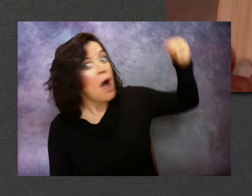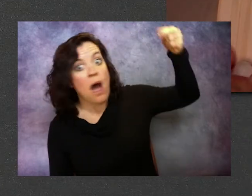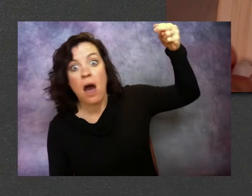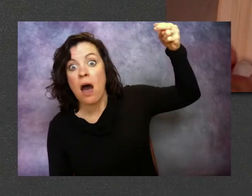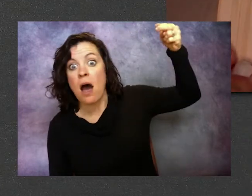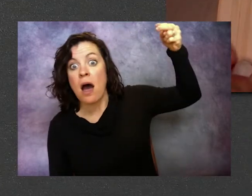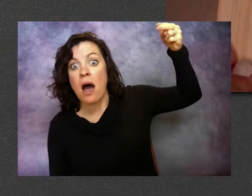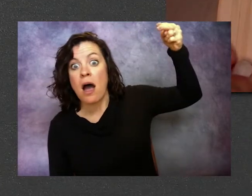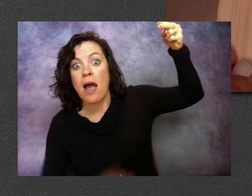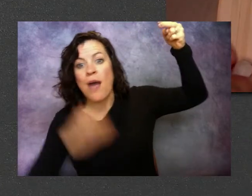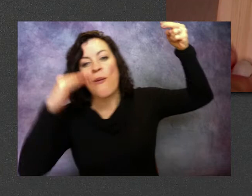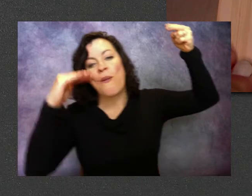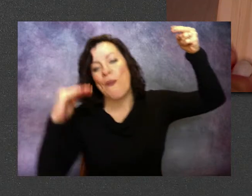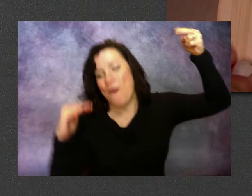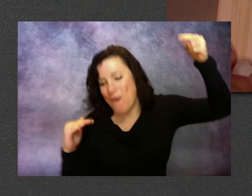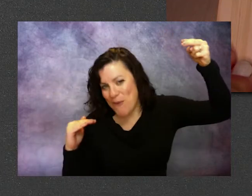High-low.